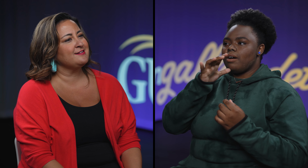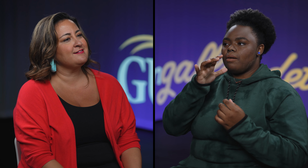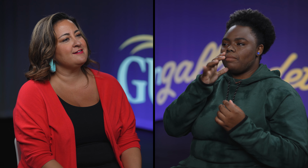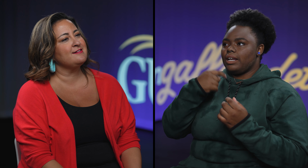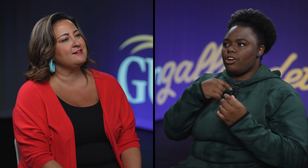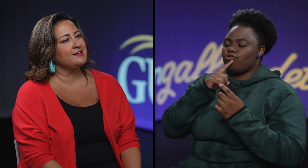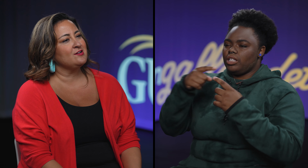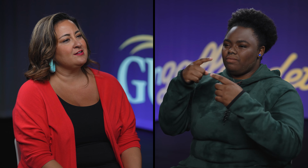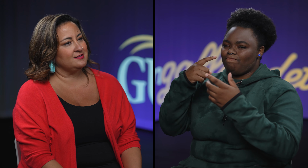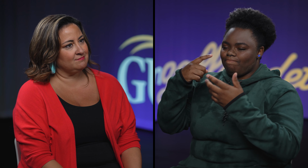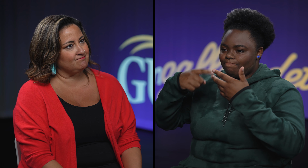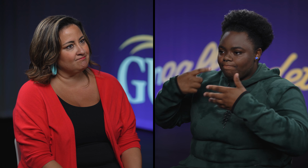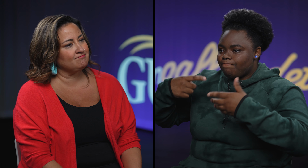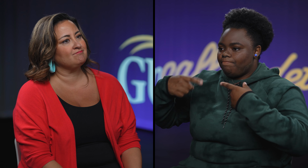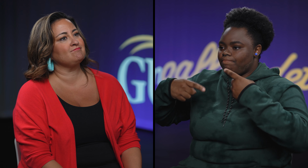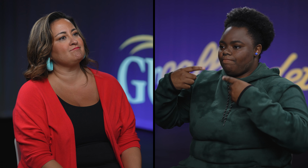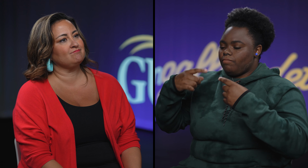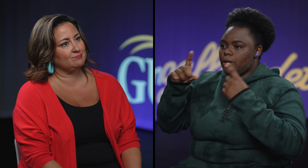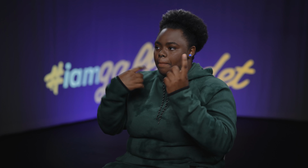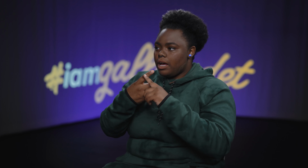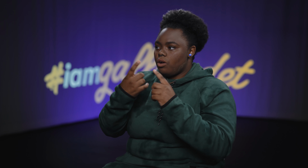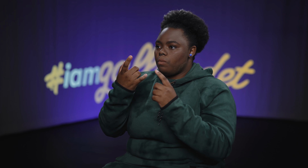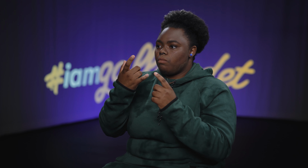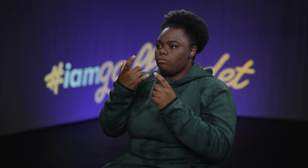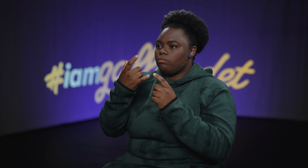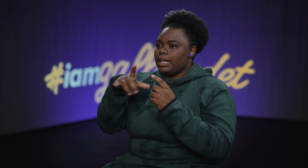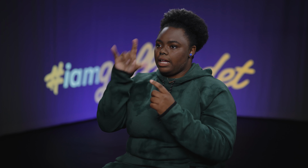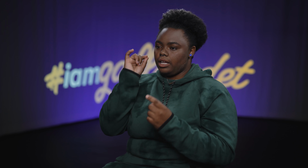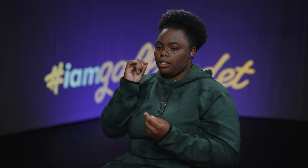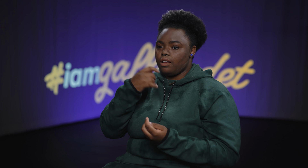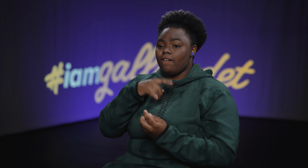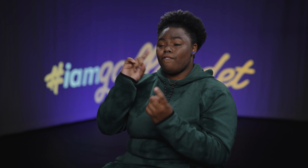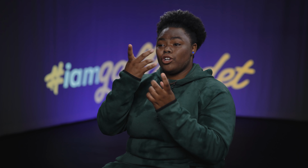Well, my mom and I really went back and forth about Gallaudet.